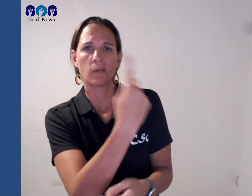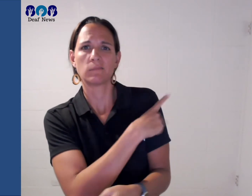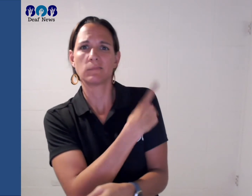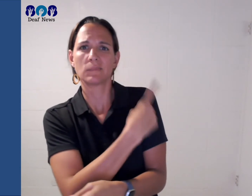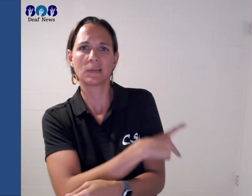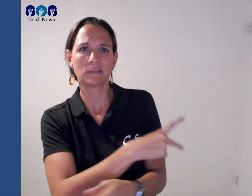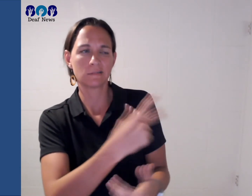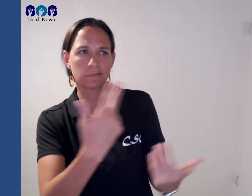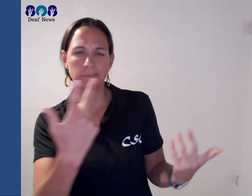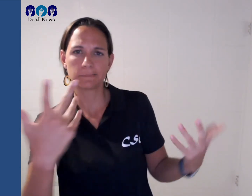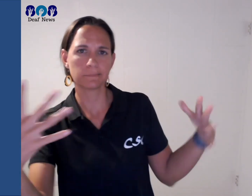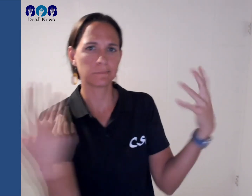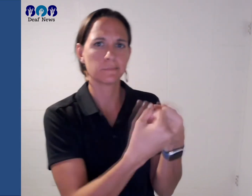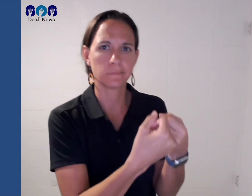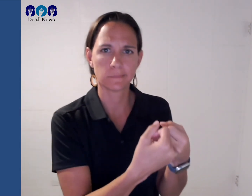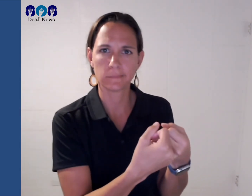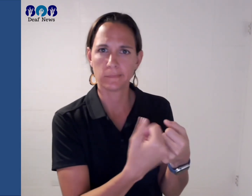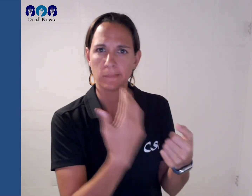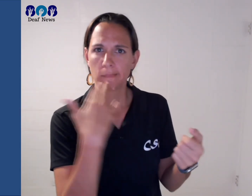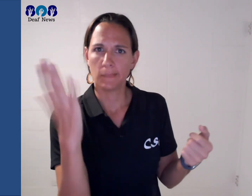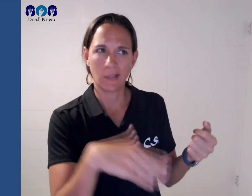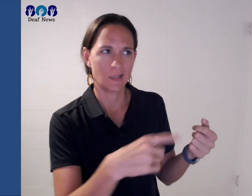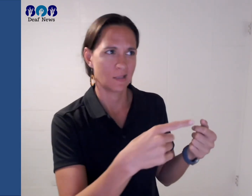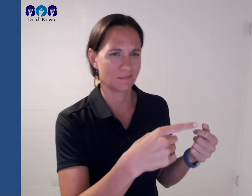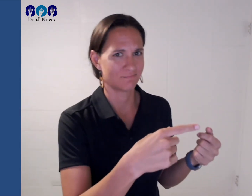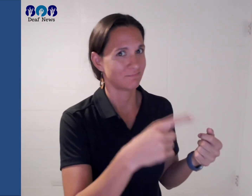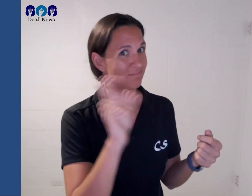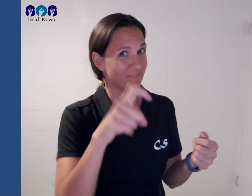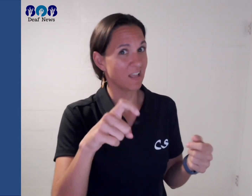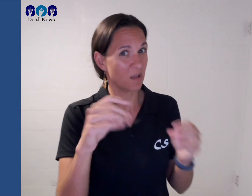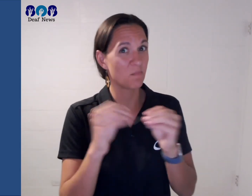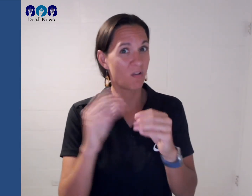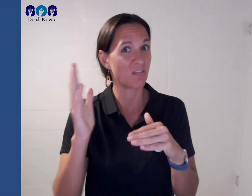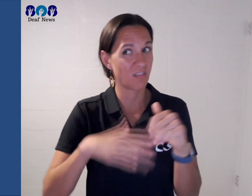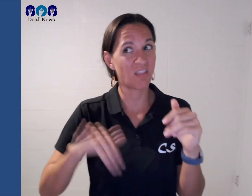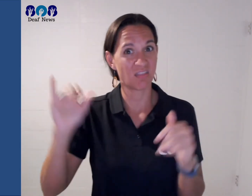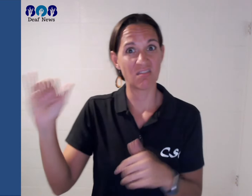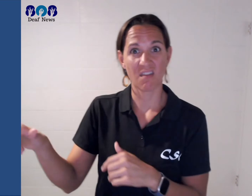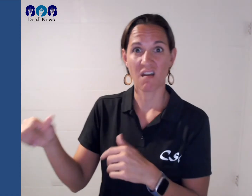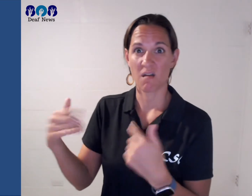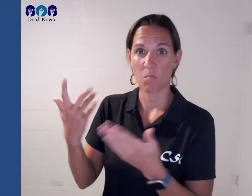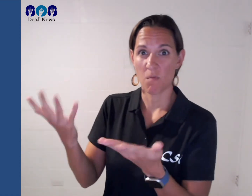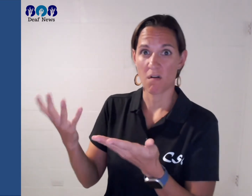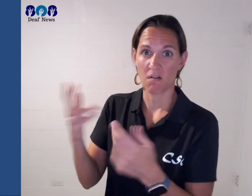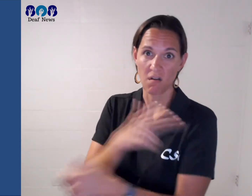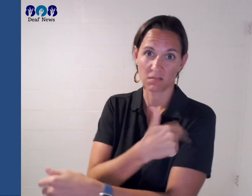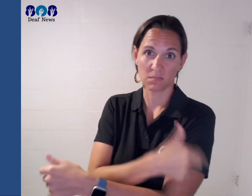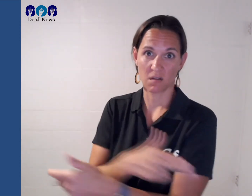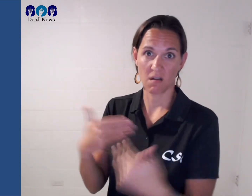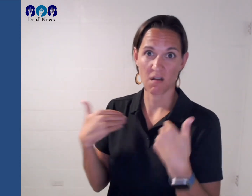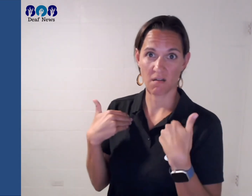and a patient gets into a car accident, that patient will need more blood than what the